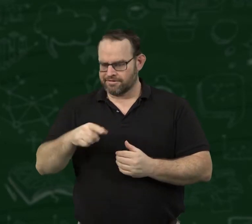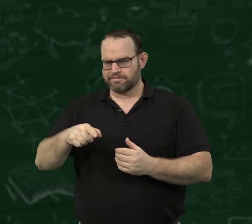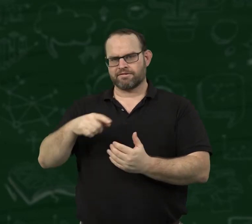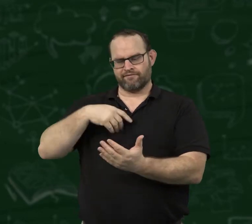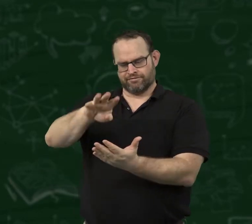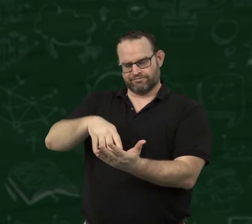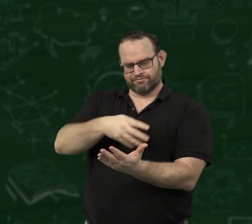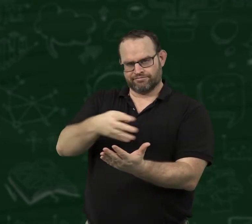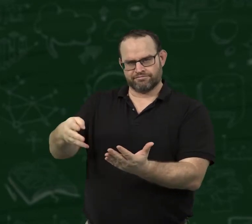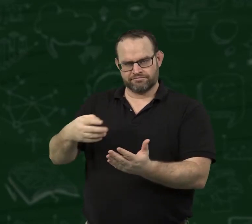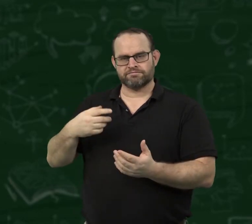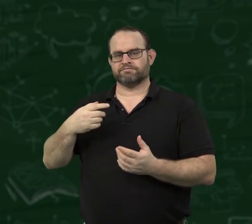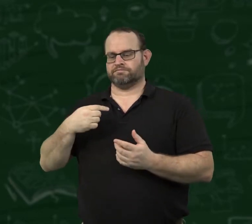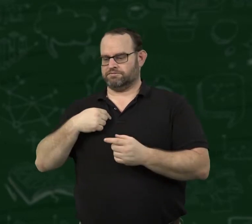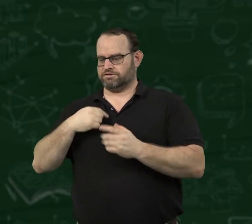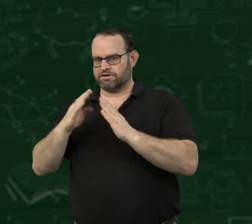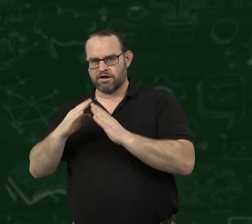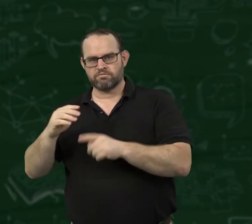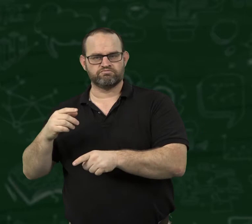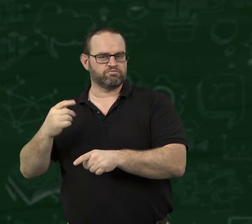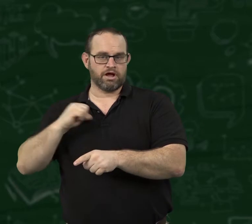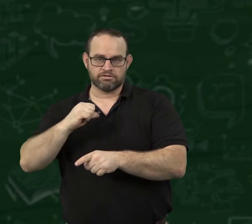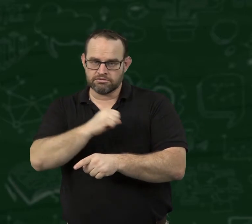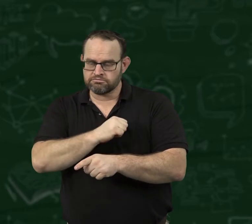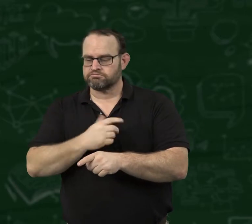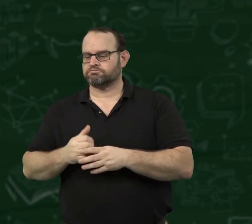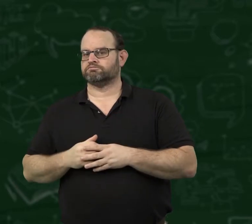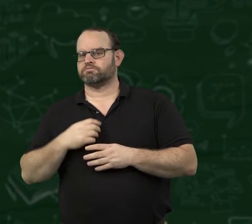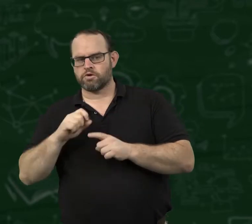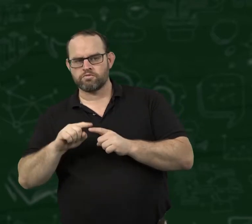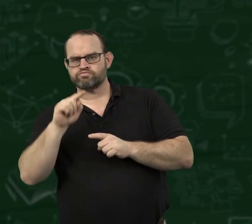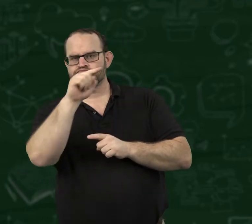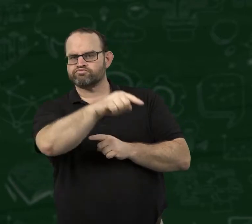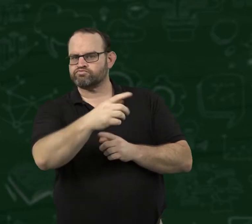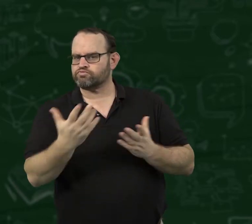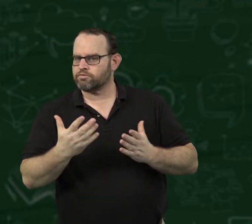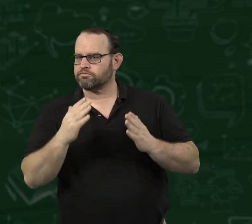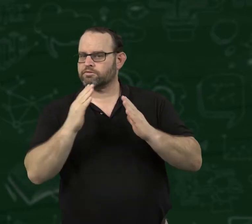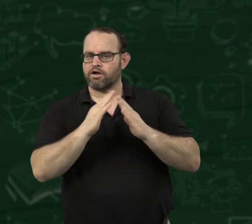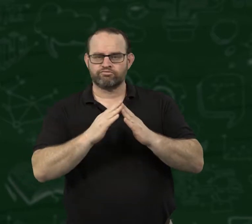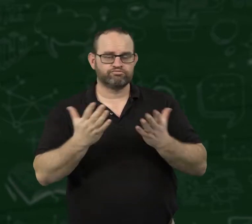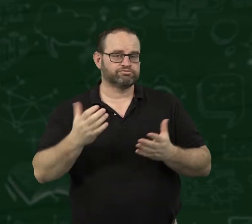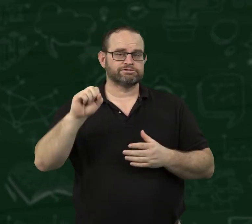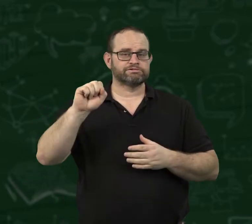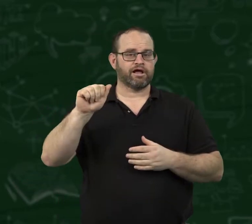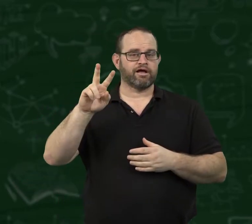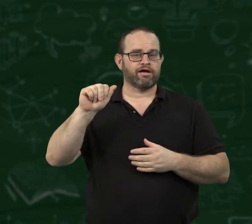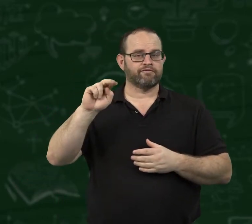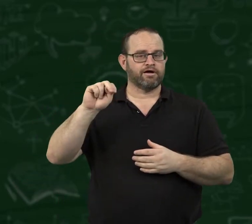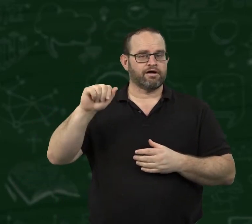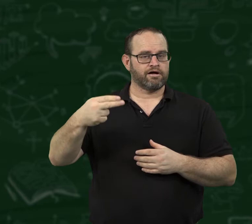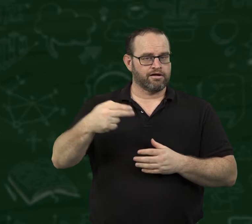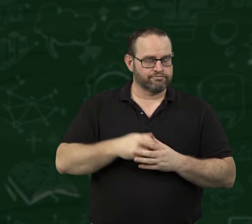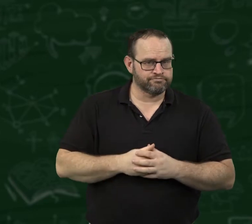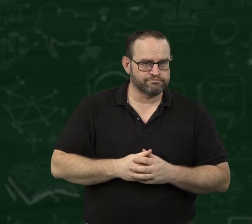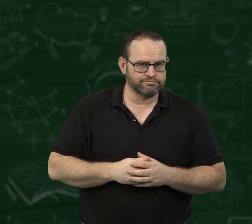You are in Atlanta and you want to travel to Savannah.